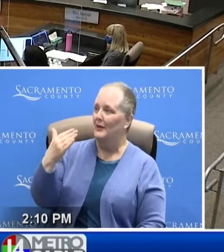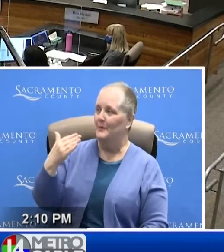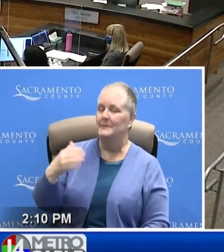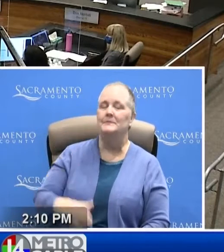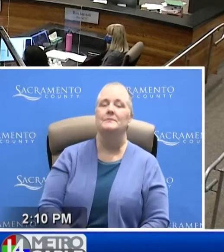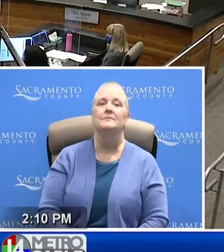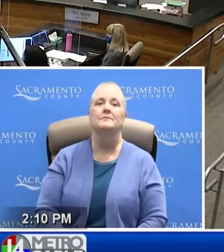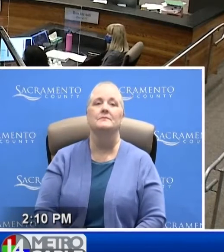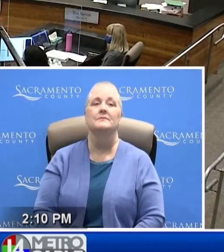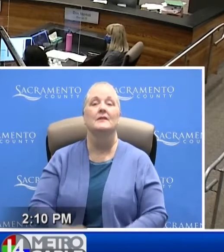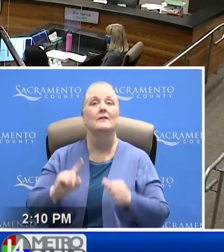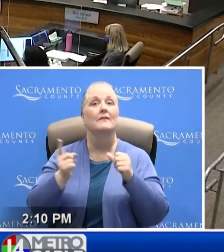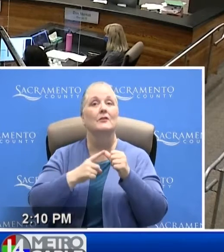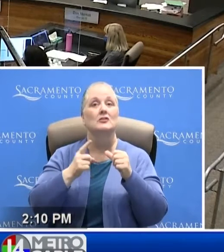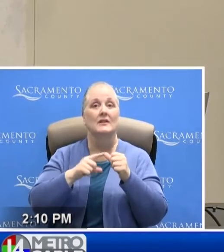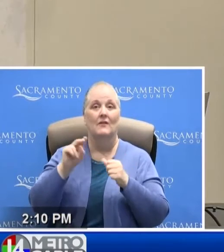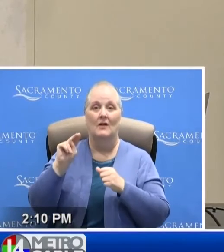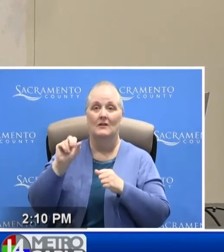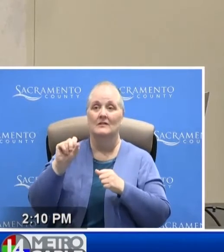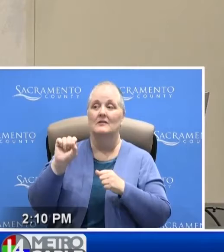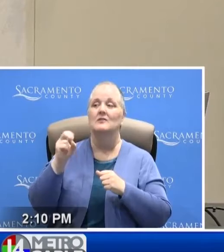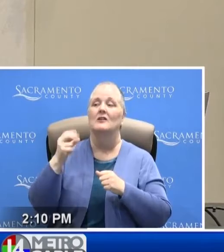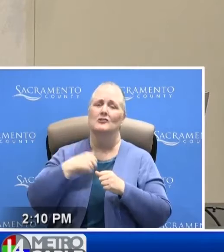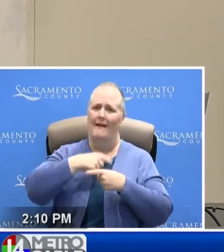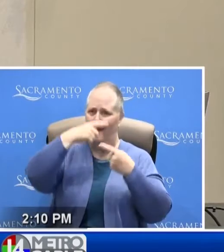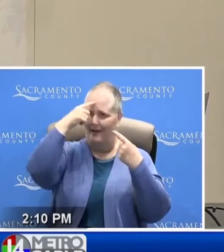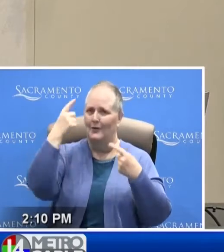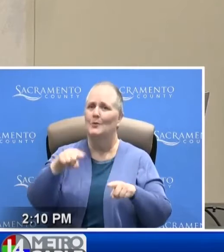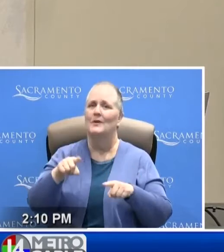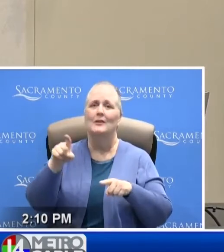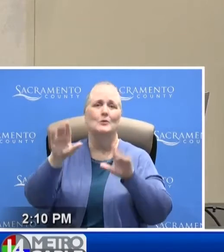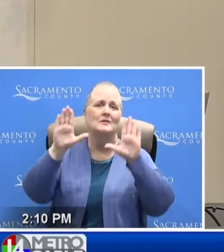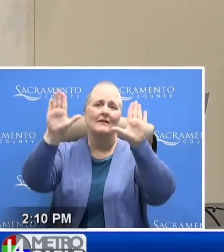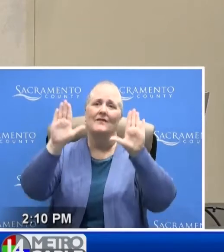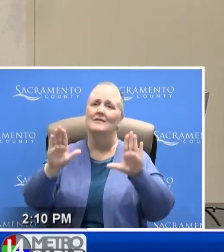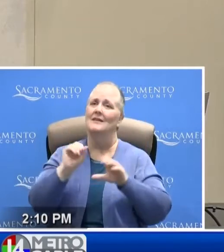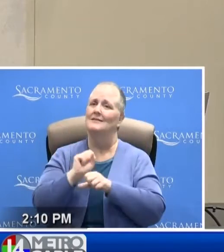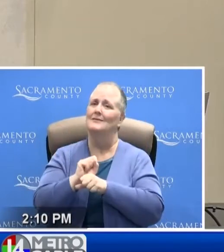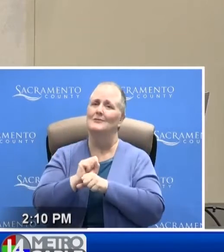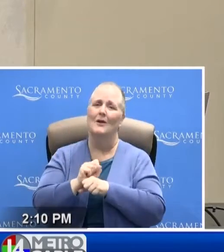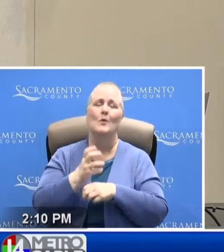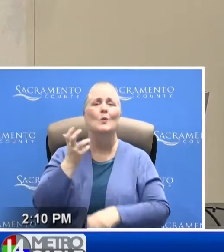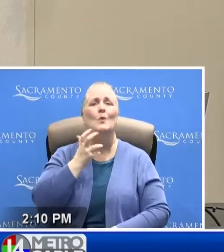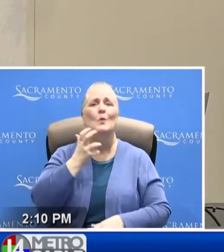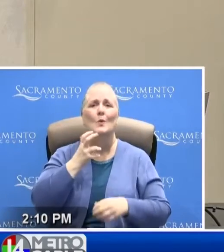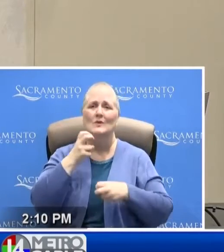first of all, Natasha, I agree. I think that you did a fantastic job through a difficult process, and I thank you for that.